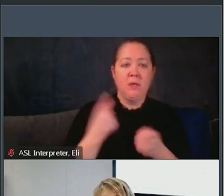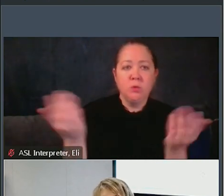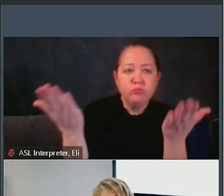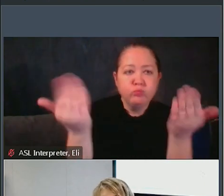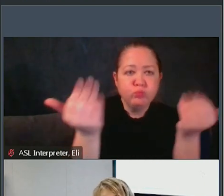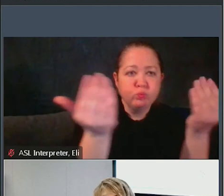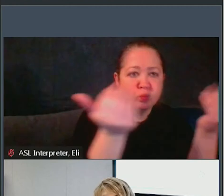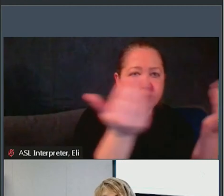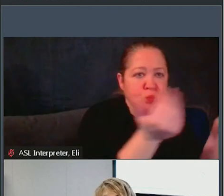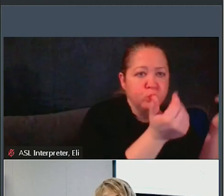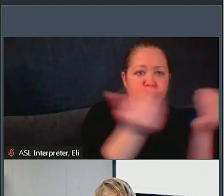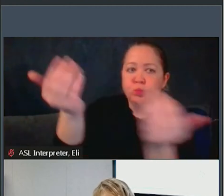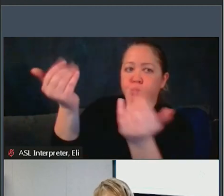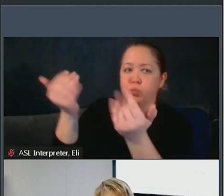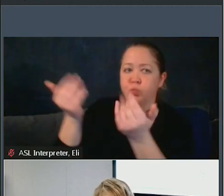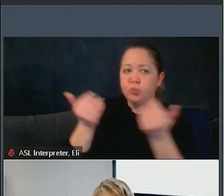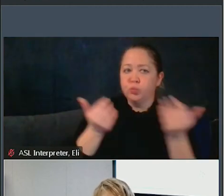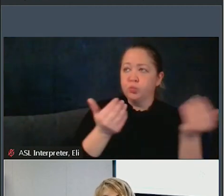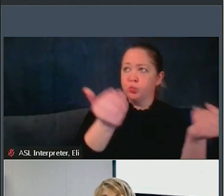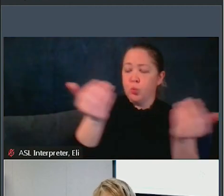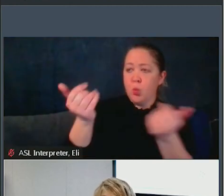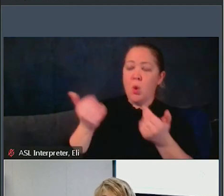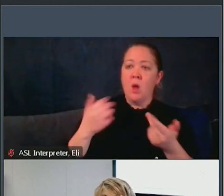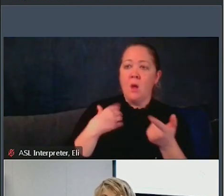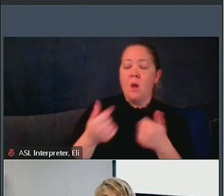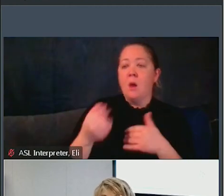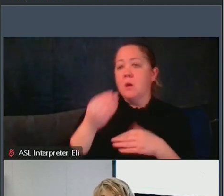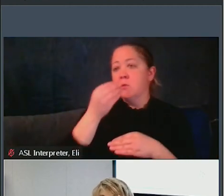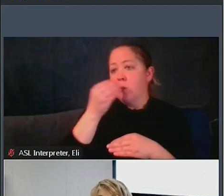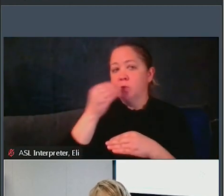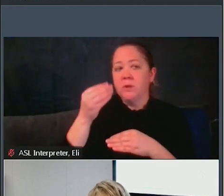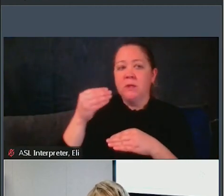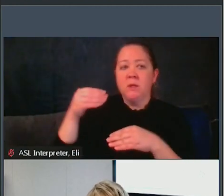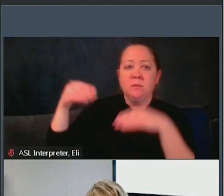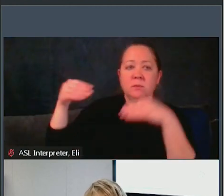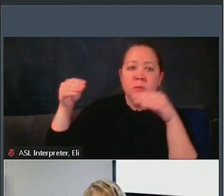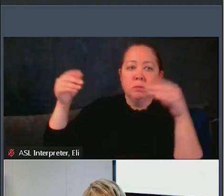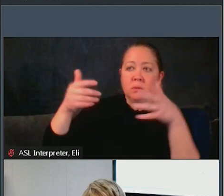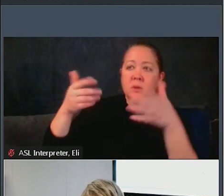here. It's has taken a long time to get some of the bigger ones here. And we have them in a couple of places throughout the